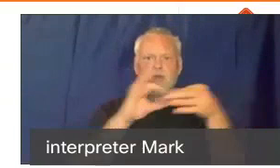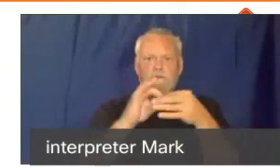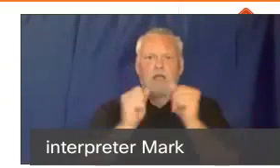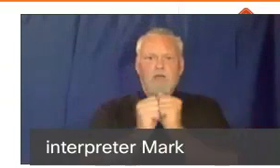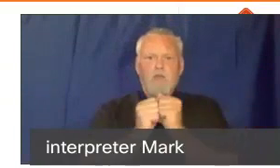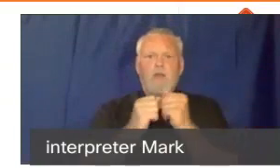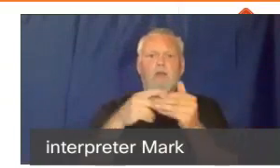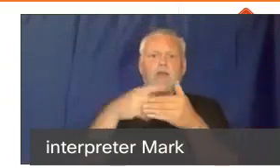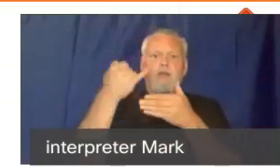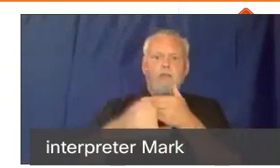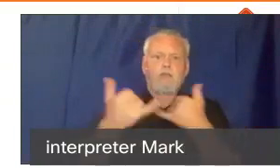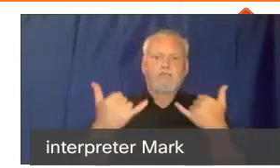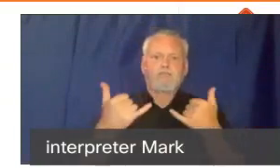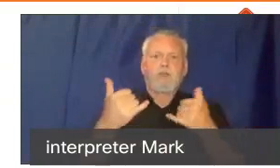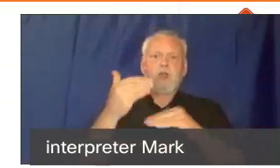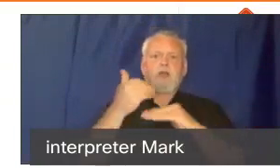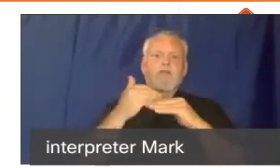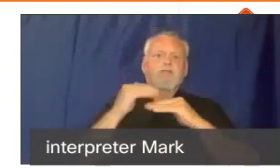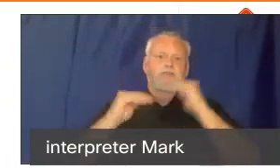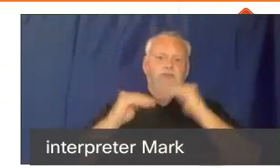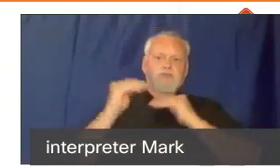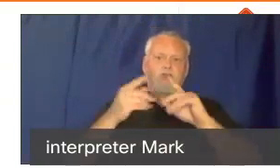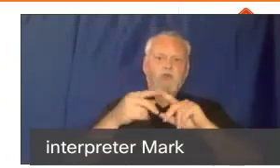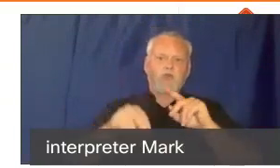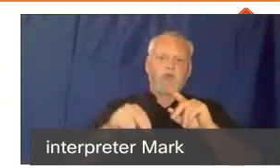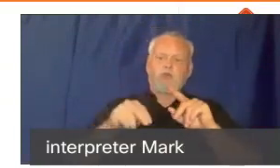Project that's currently under construction to the North or to the South.